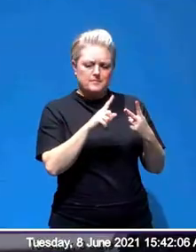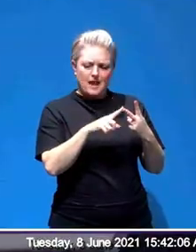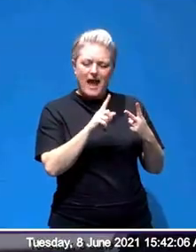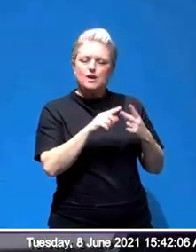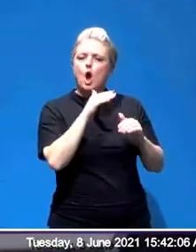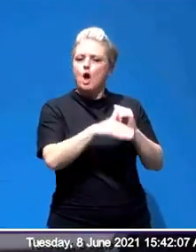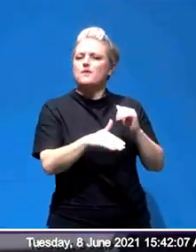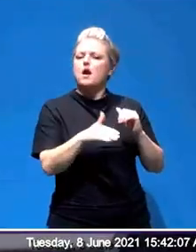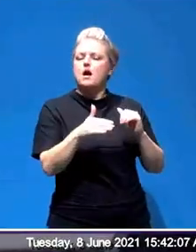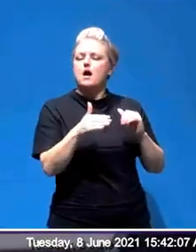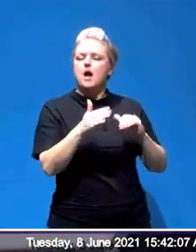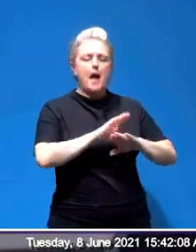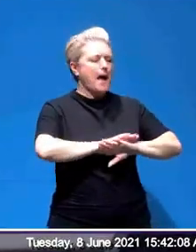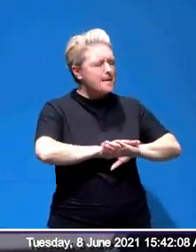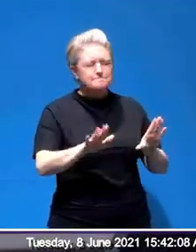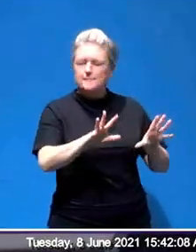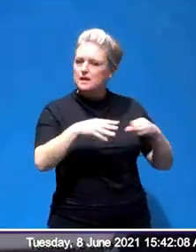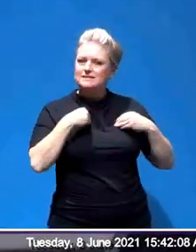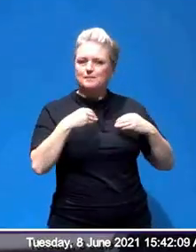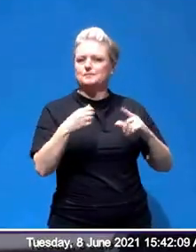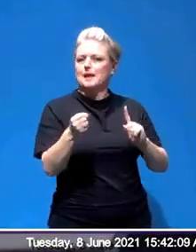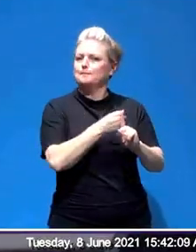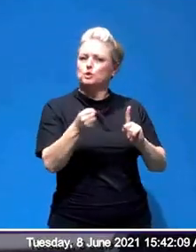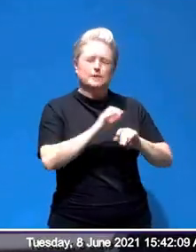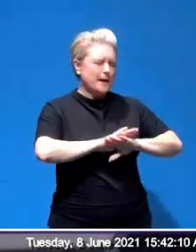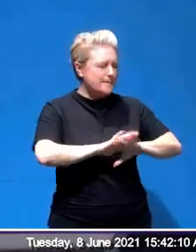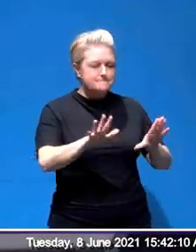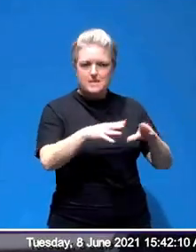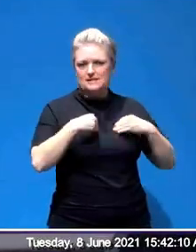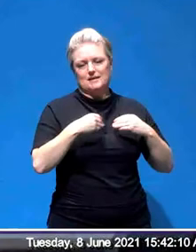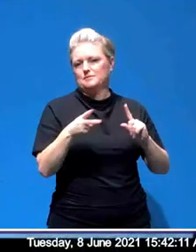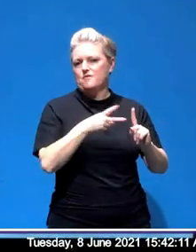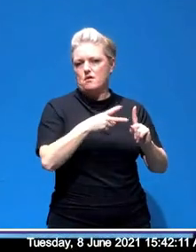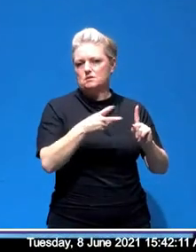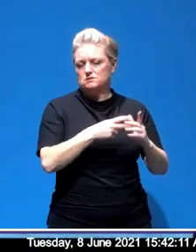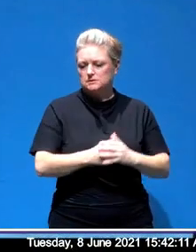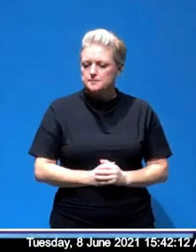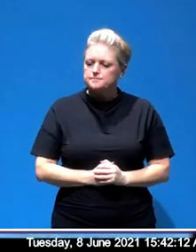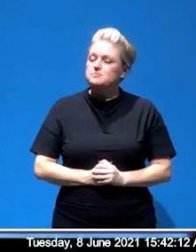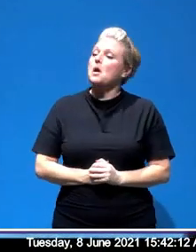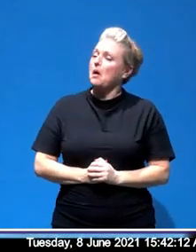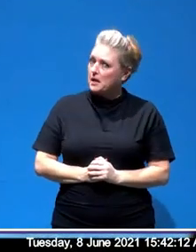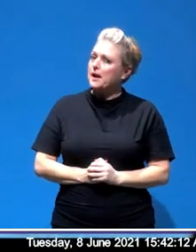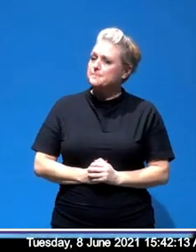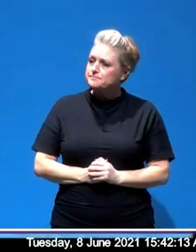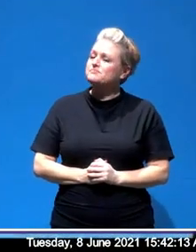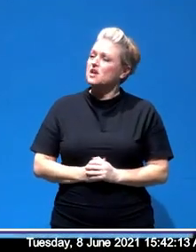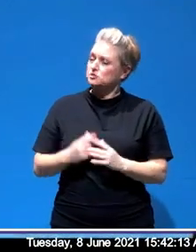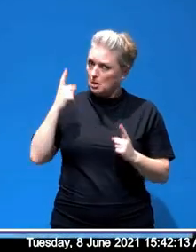and neglect, customer charter. Is it important to you to be transparent in your investigations and